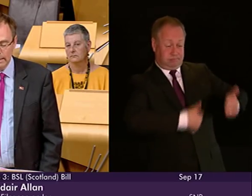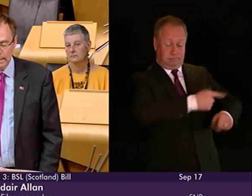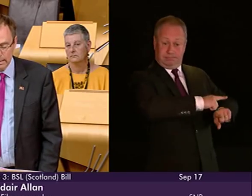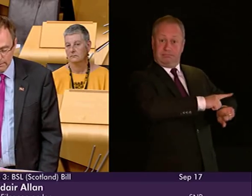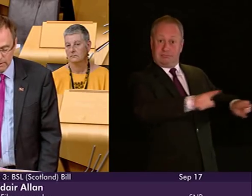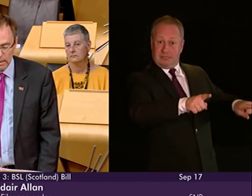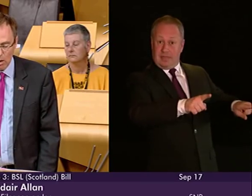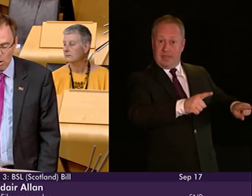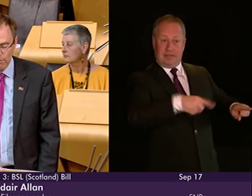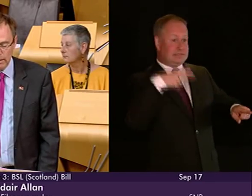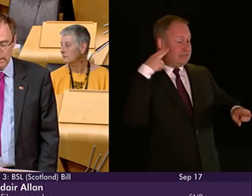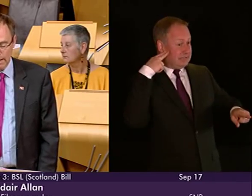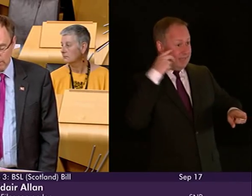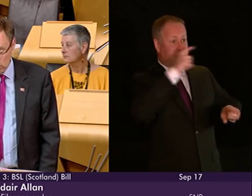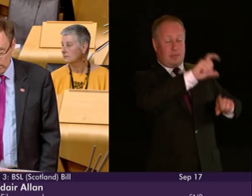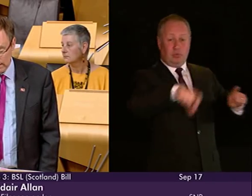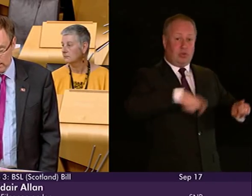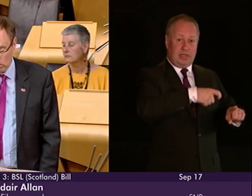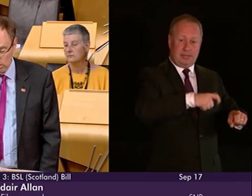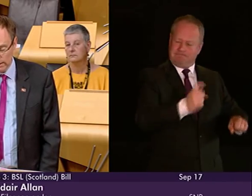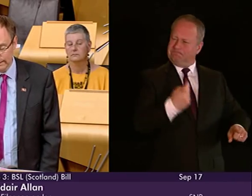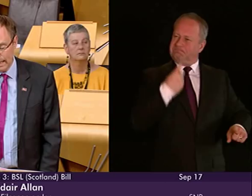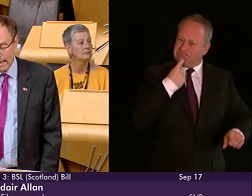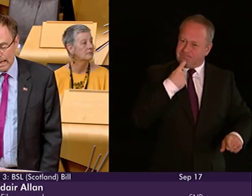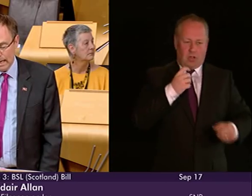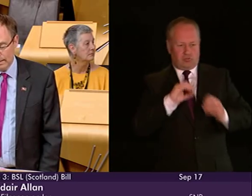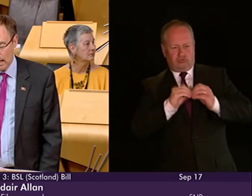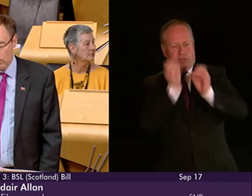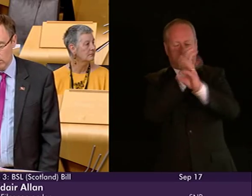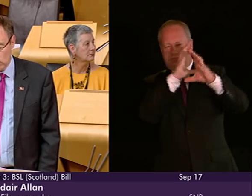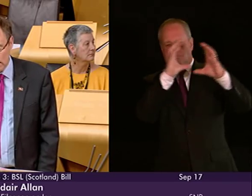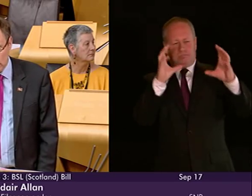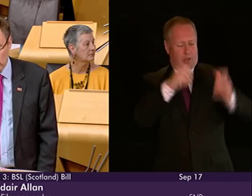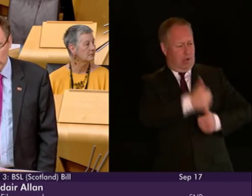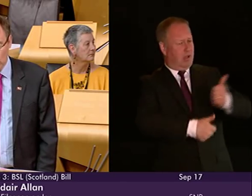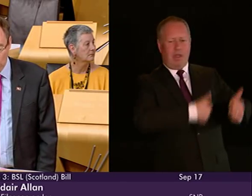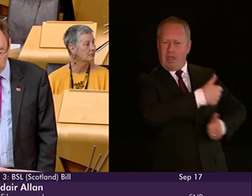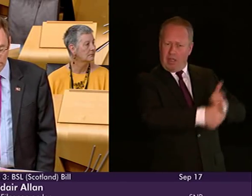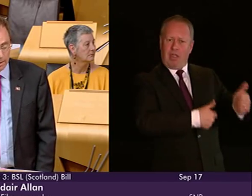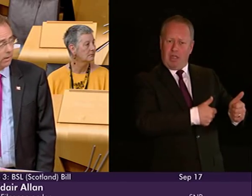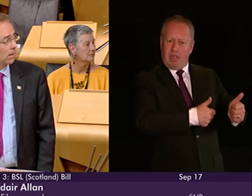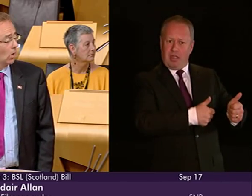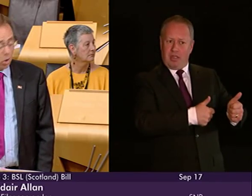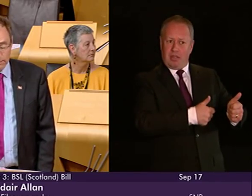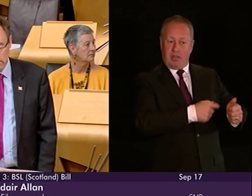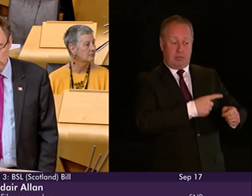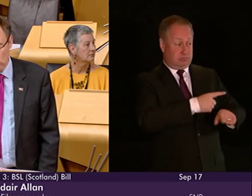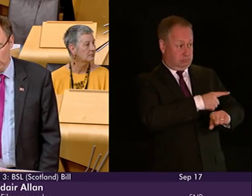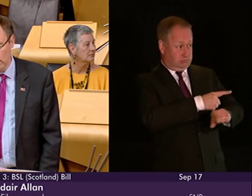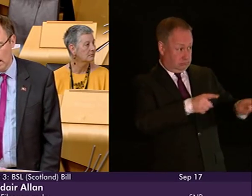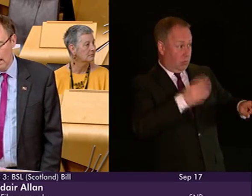and creativity of the deaf community in Scotland and suggest that all of us in Scotland will